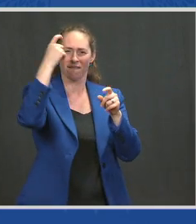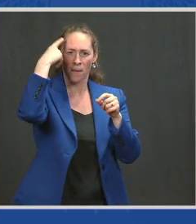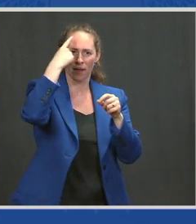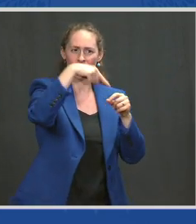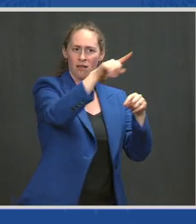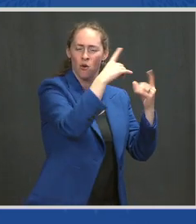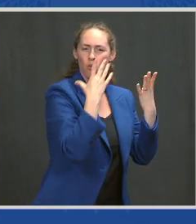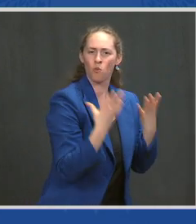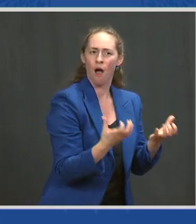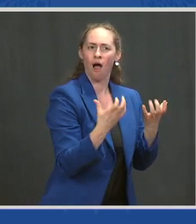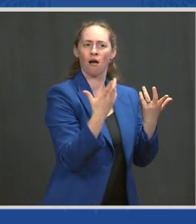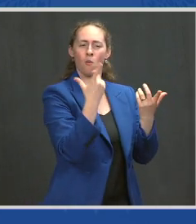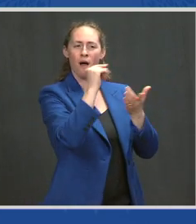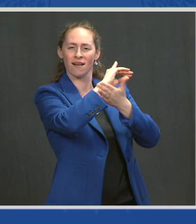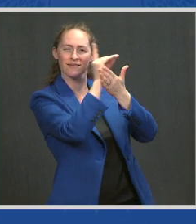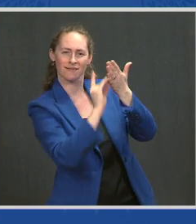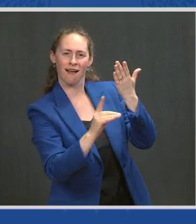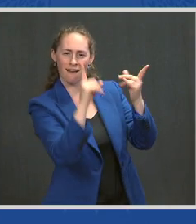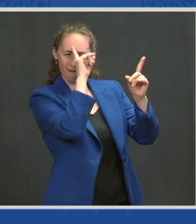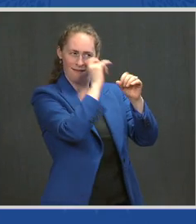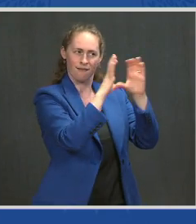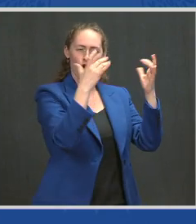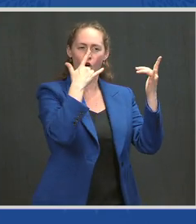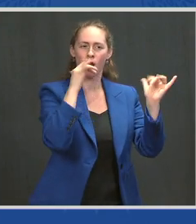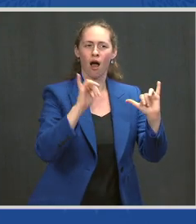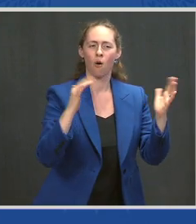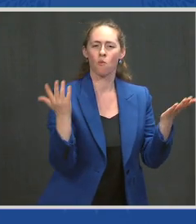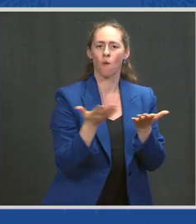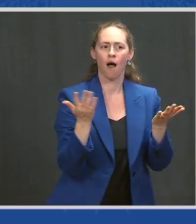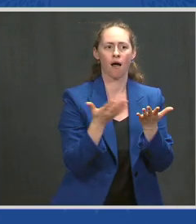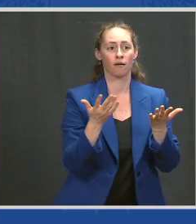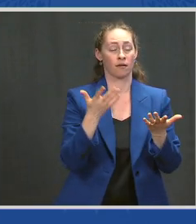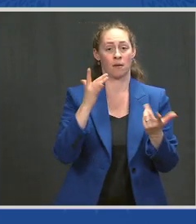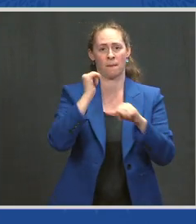And based on what I believe, Mr. Putin decided